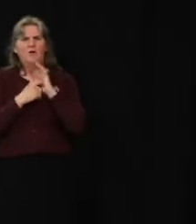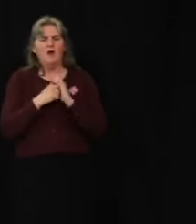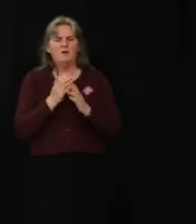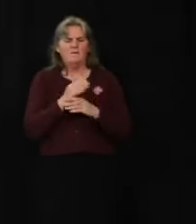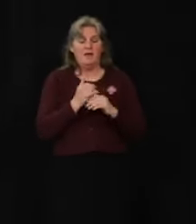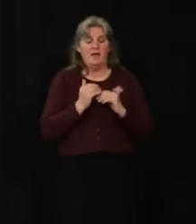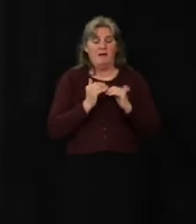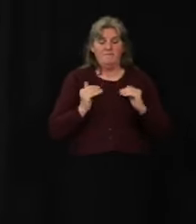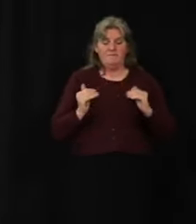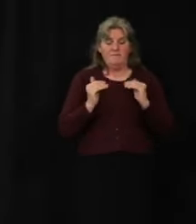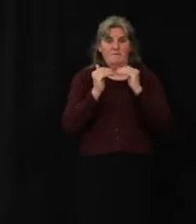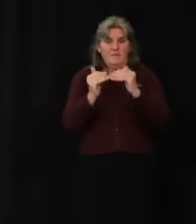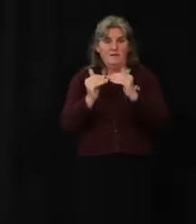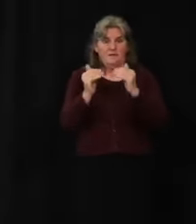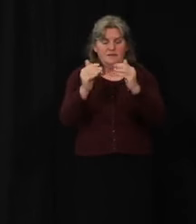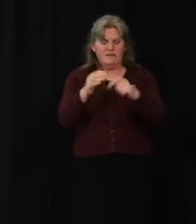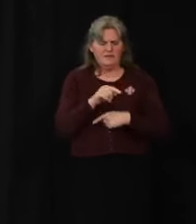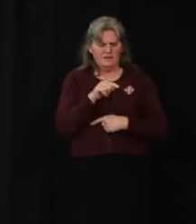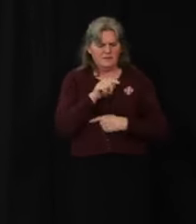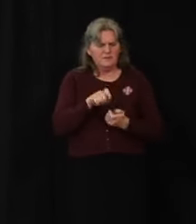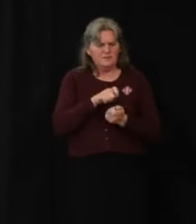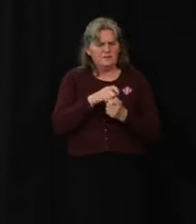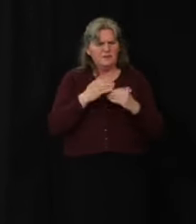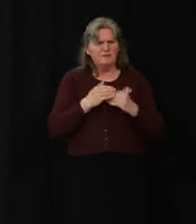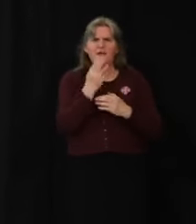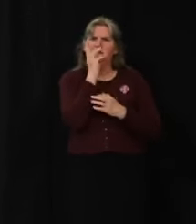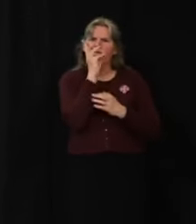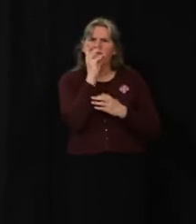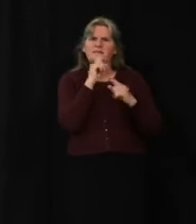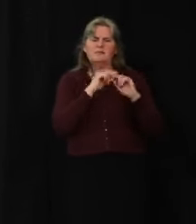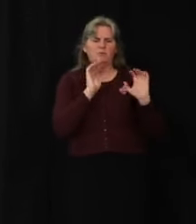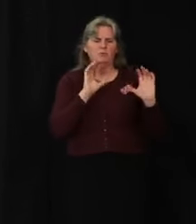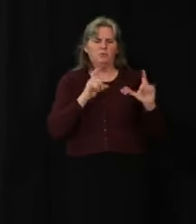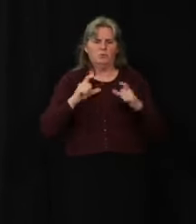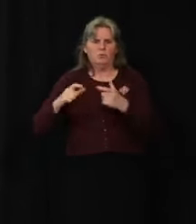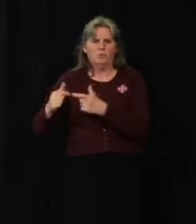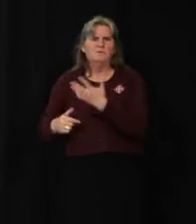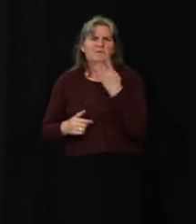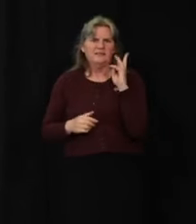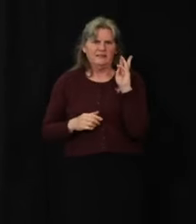pointed out, one of the main considerations that is new as of today is the bubble.